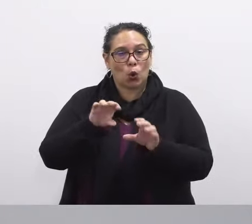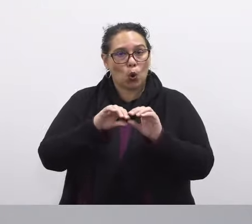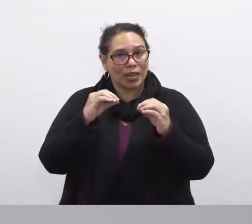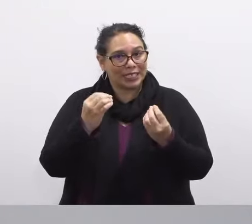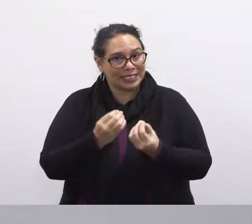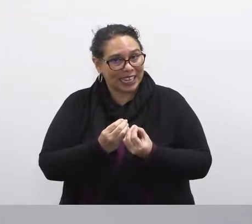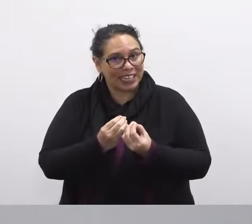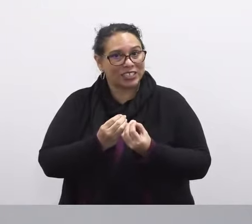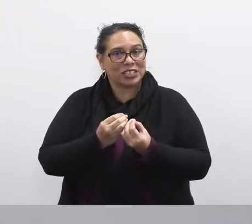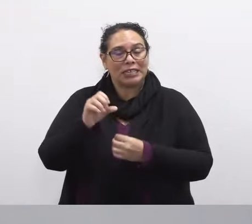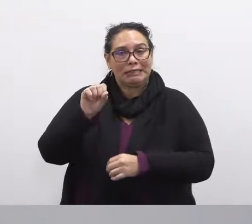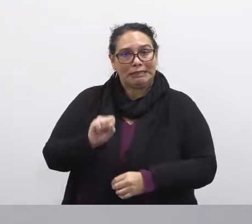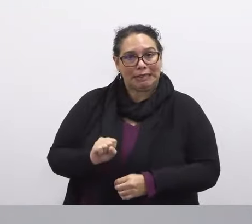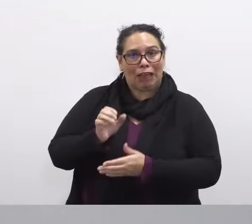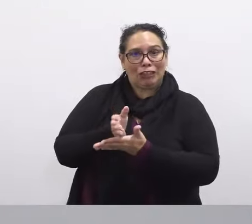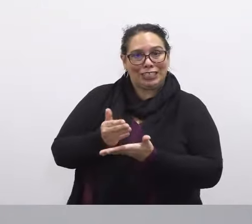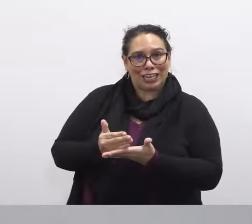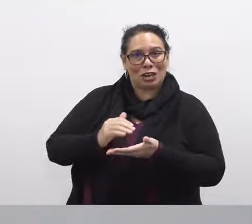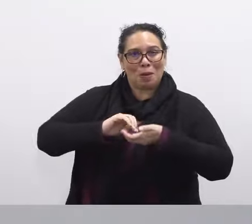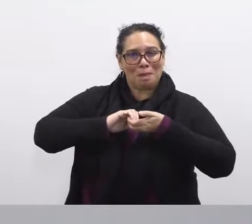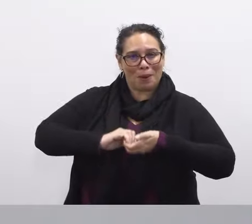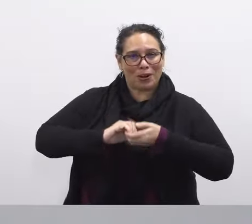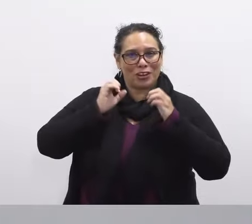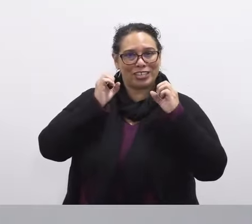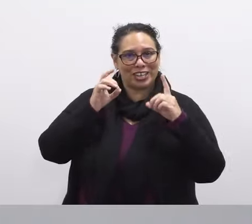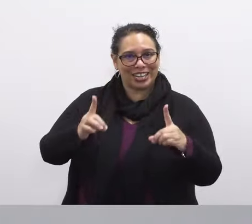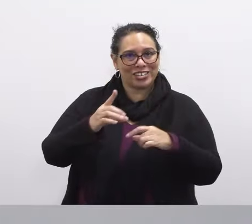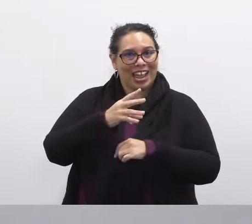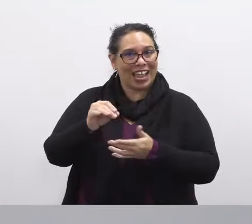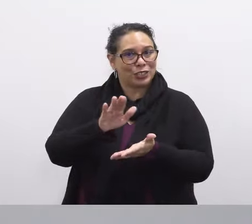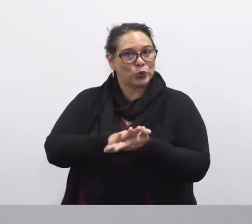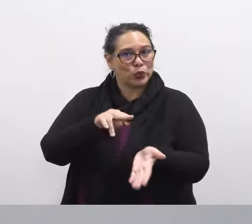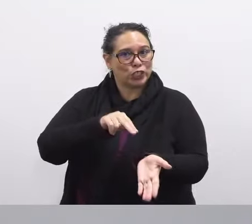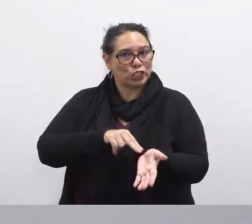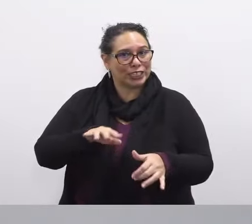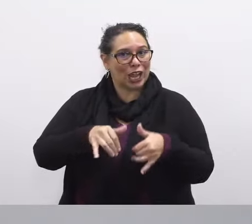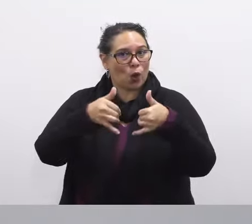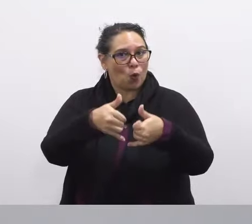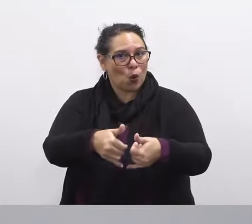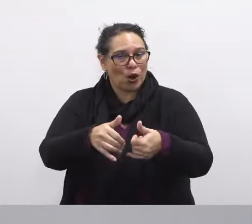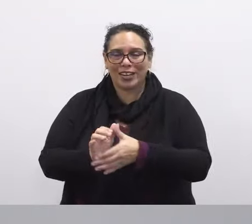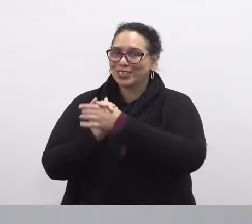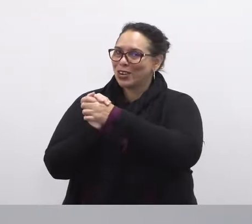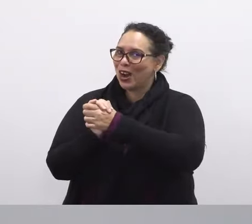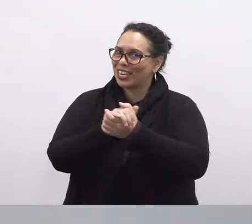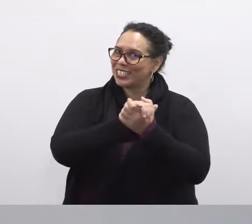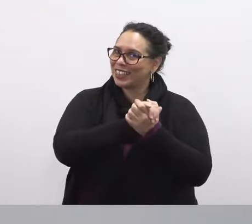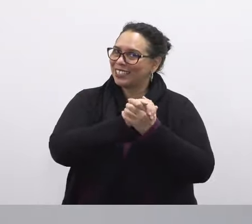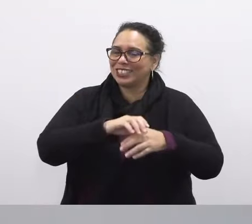southern section, partner in education and school nursing award. So congratulations.